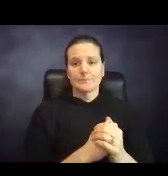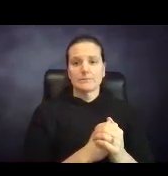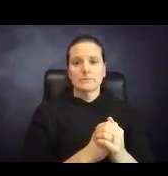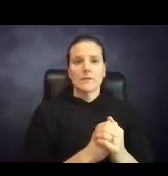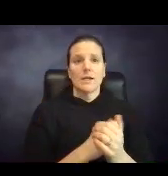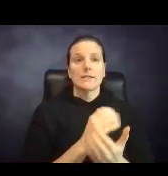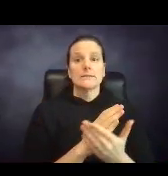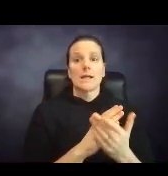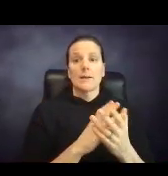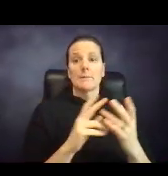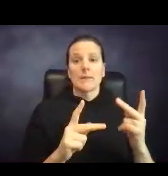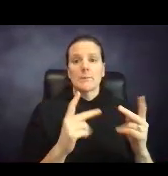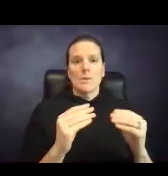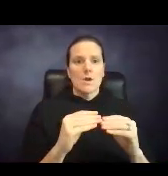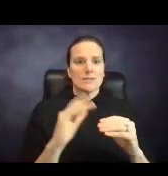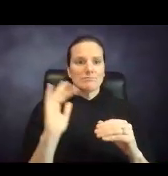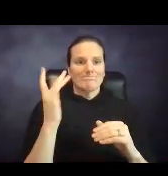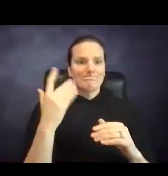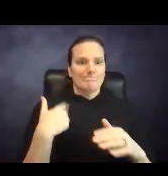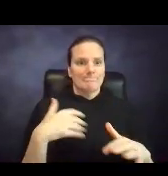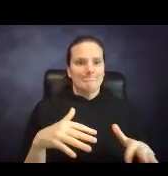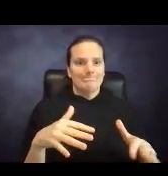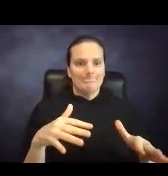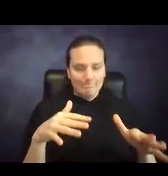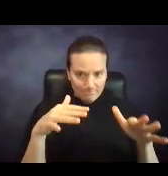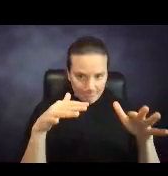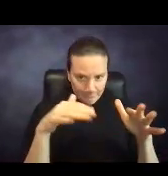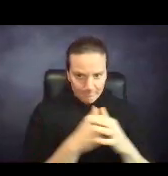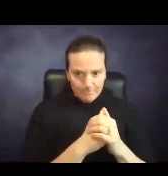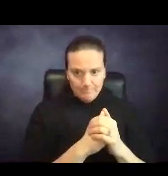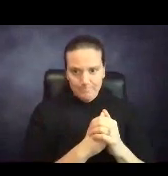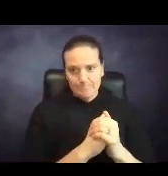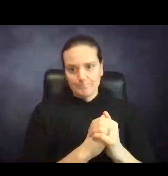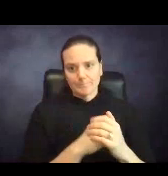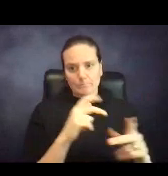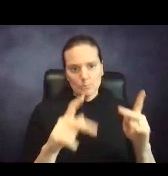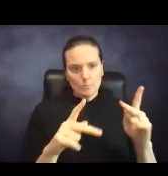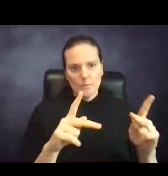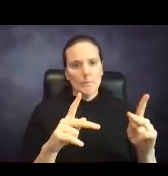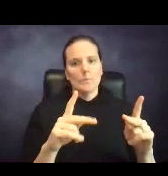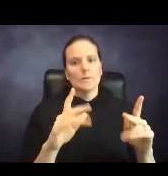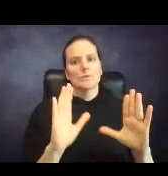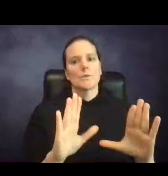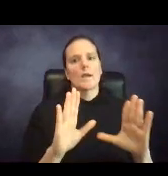they actually get more irritable and more anxious. So they, those folks would actually do great with the transdermal preparation.